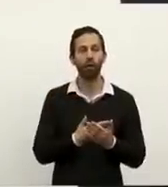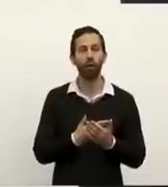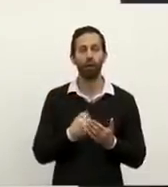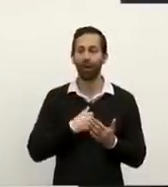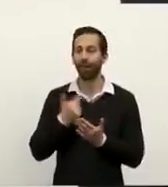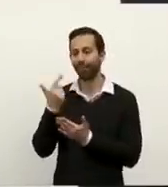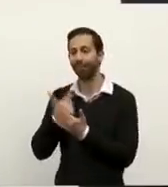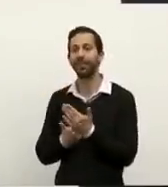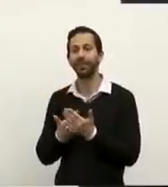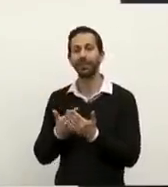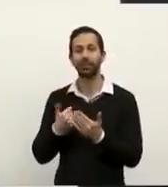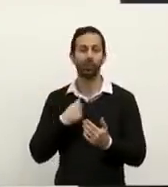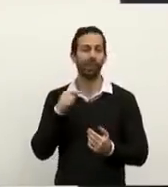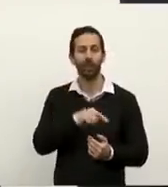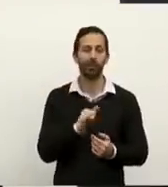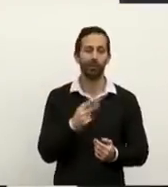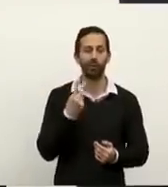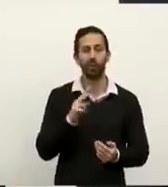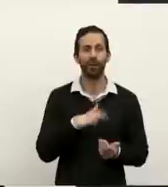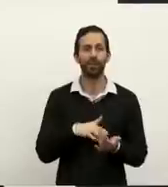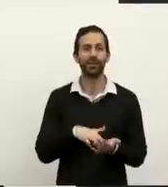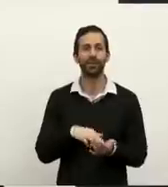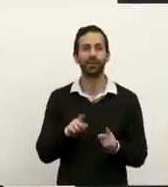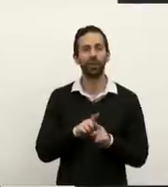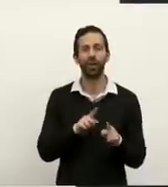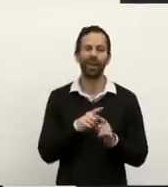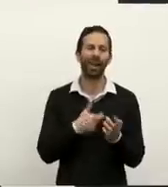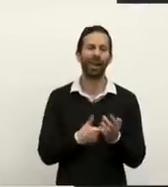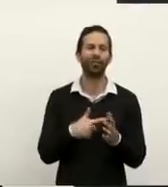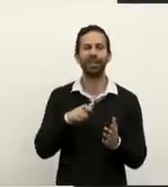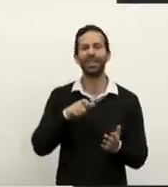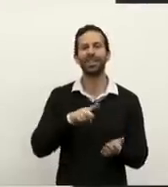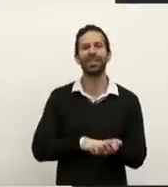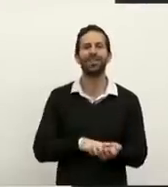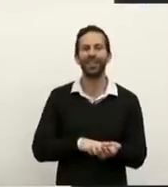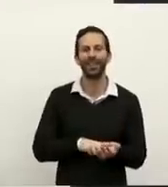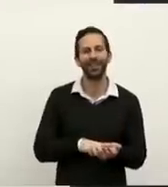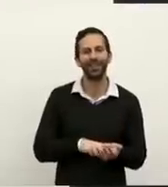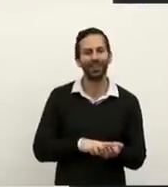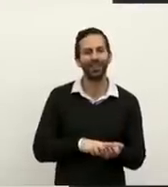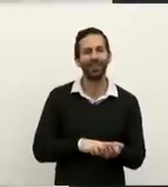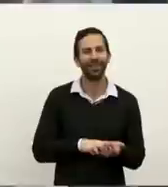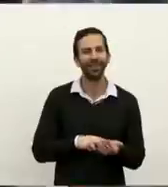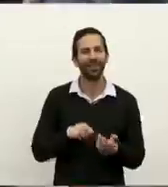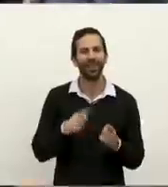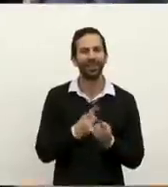We'll be there in 20 minutes." A bit like RACV in Victoria. That sort of stuff we're looking at.